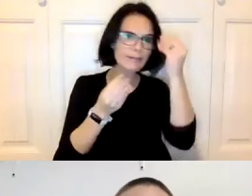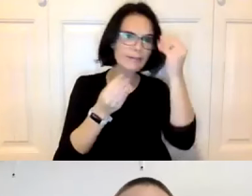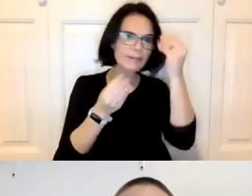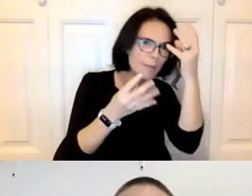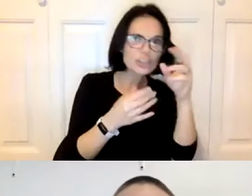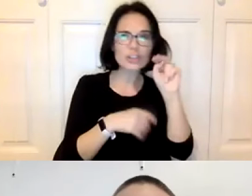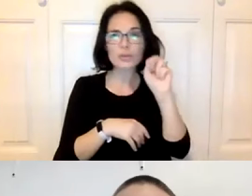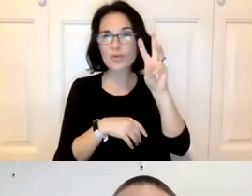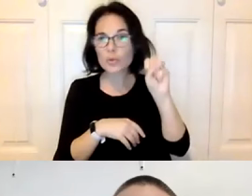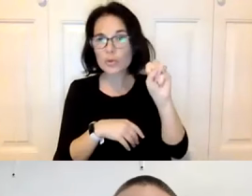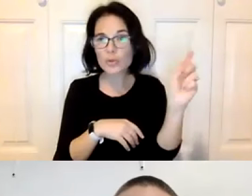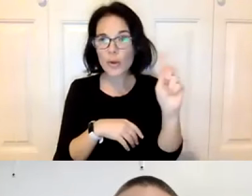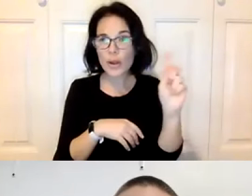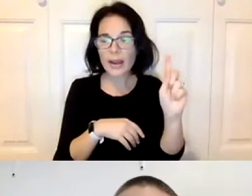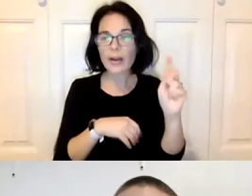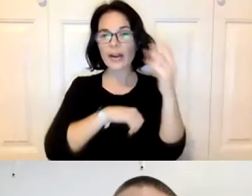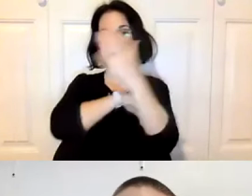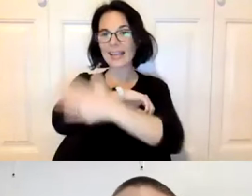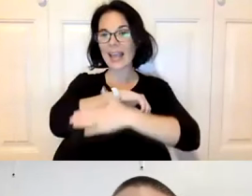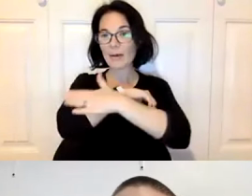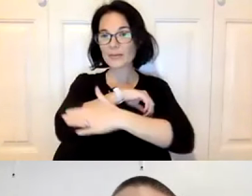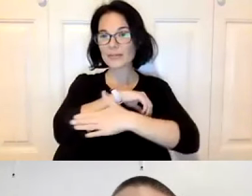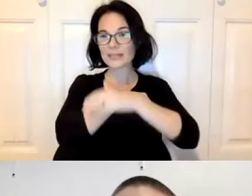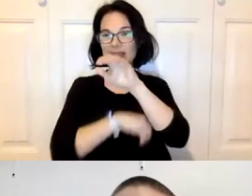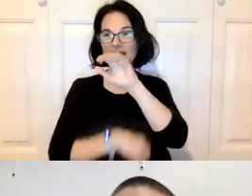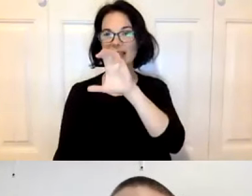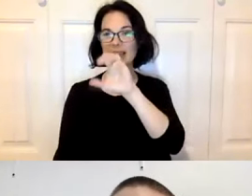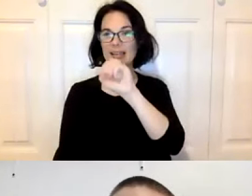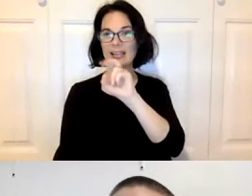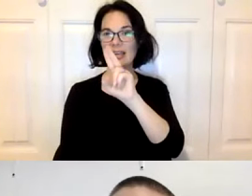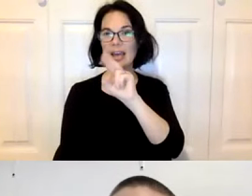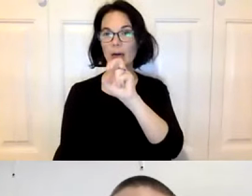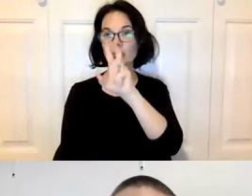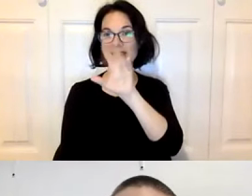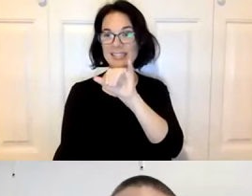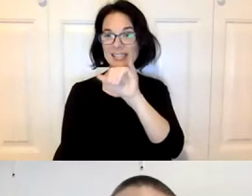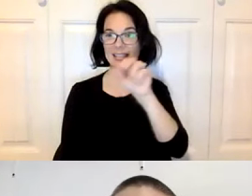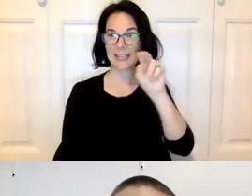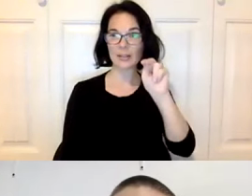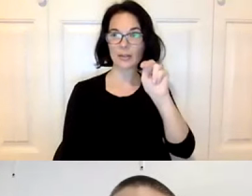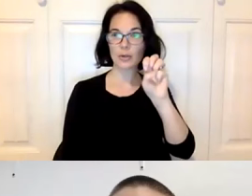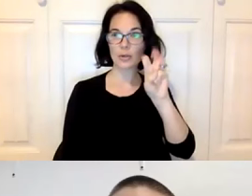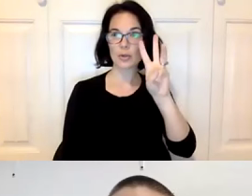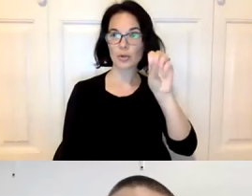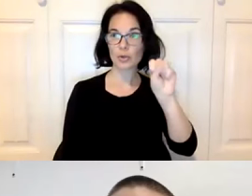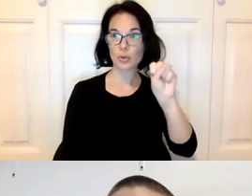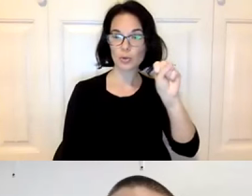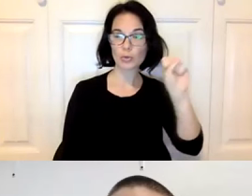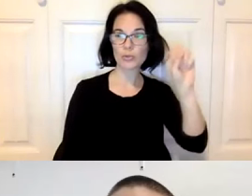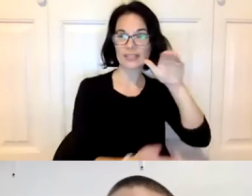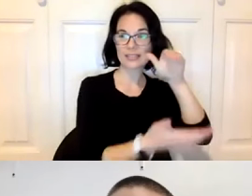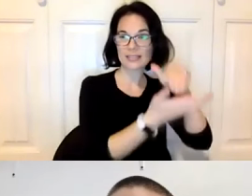is the County News Center: countynewscenter.com/news.